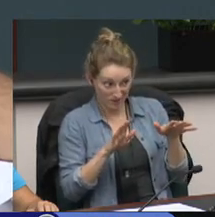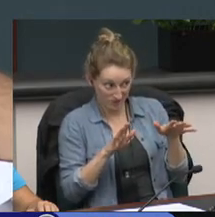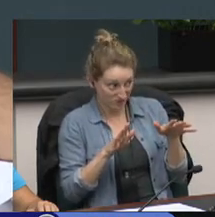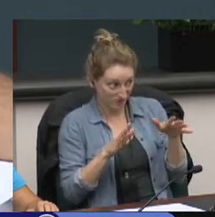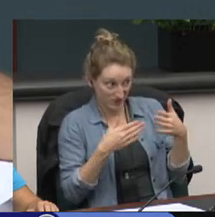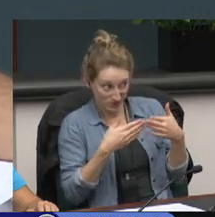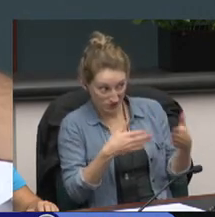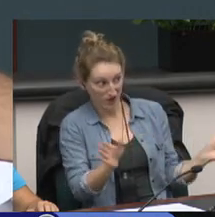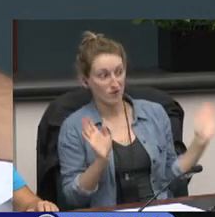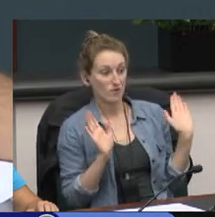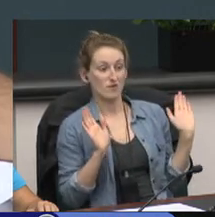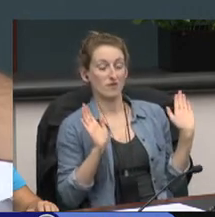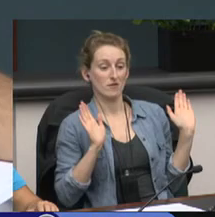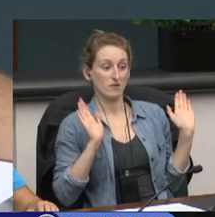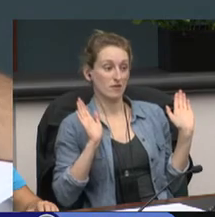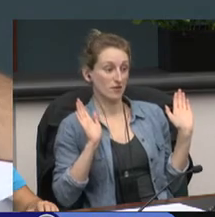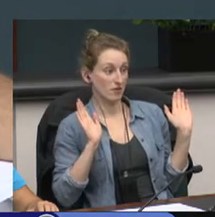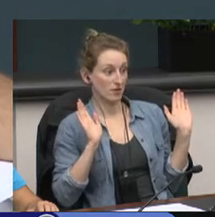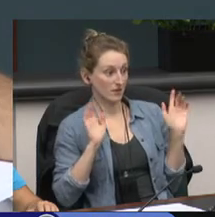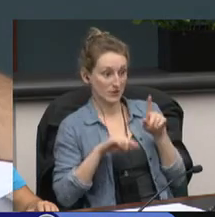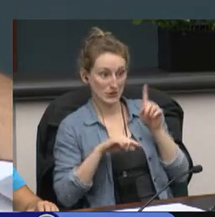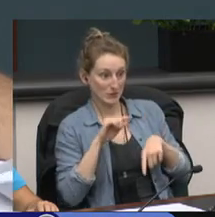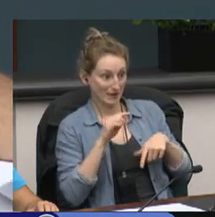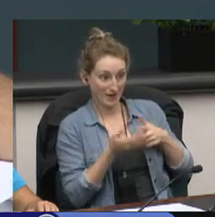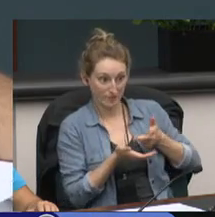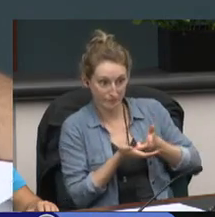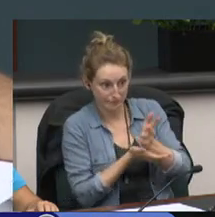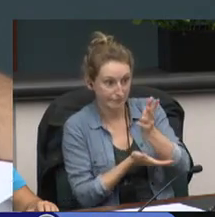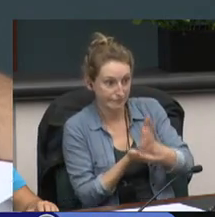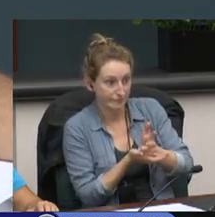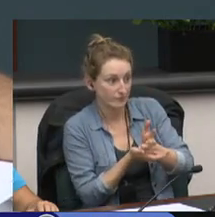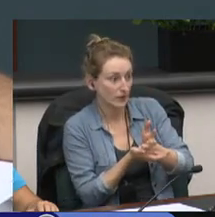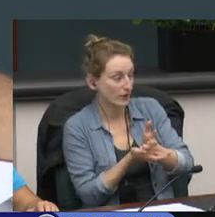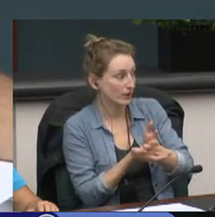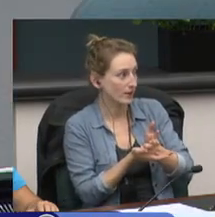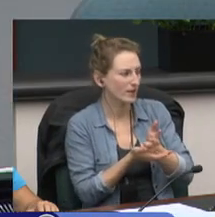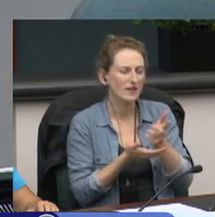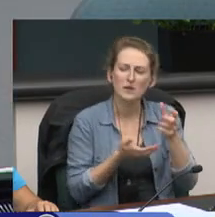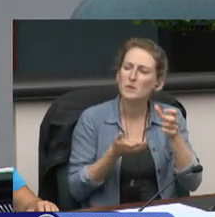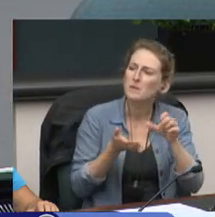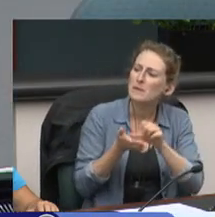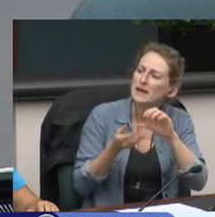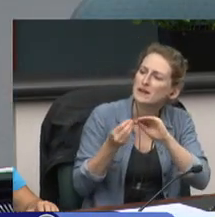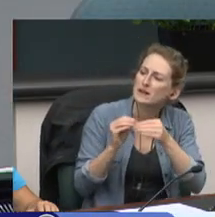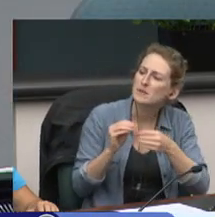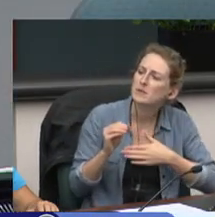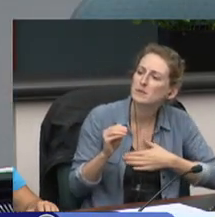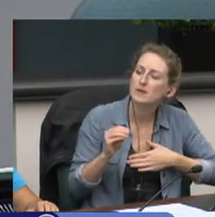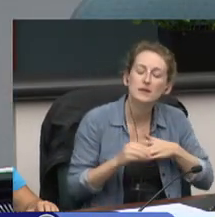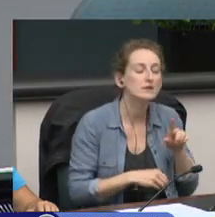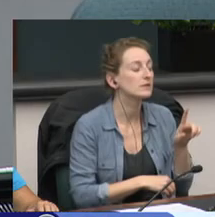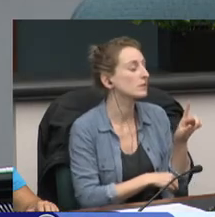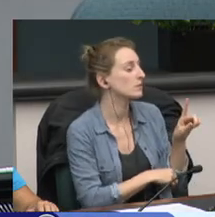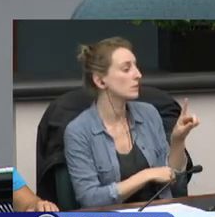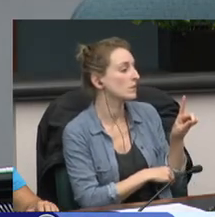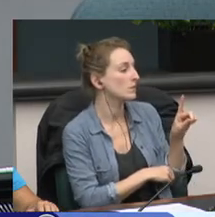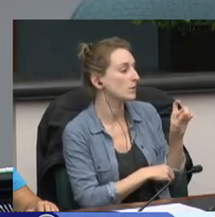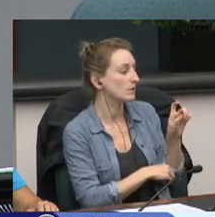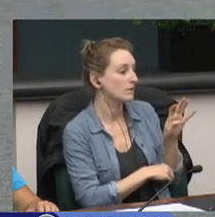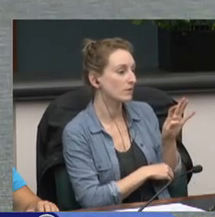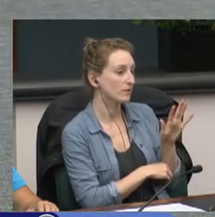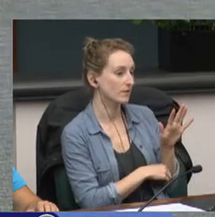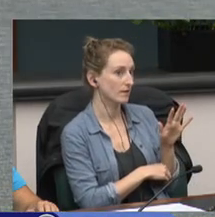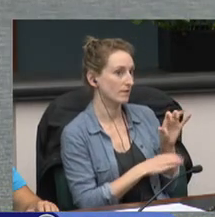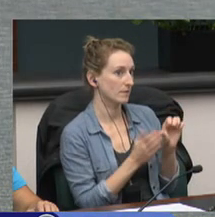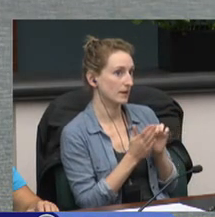ban on pulling parking what page number was that 145 145